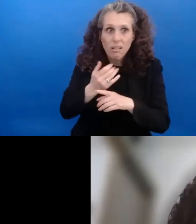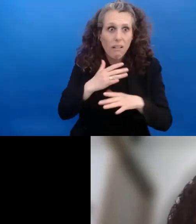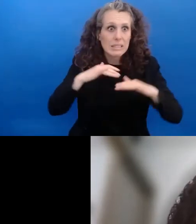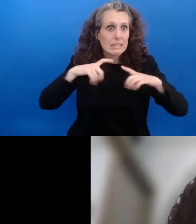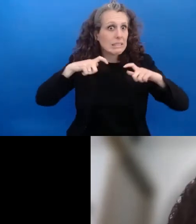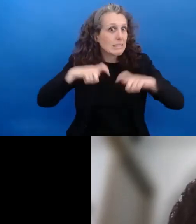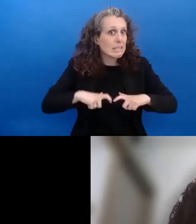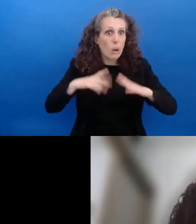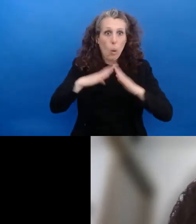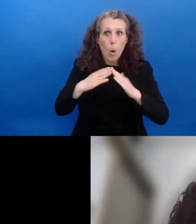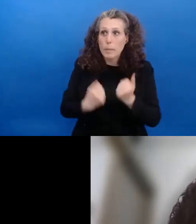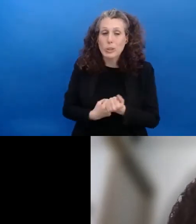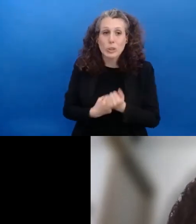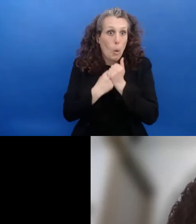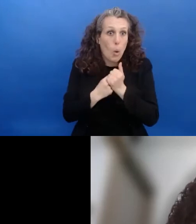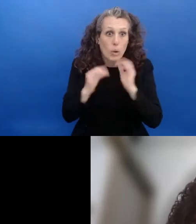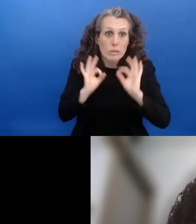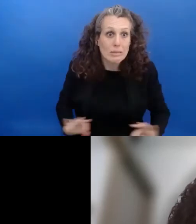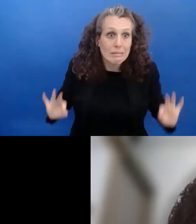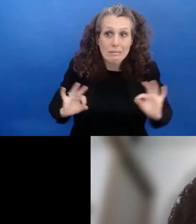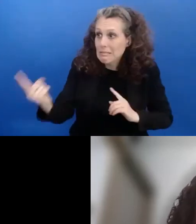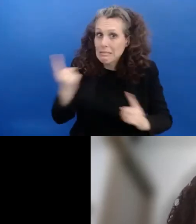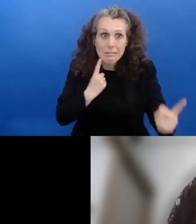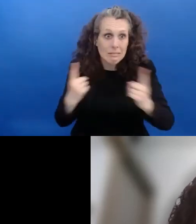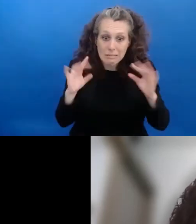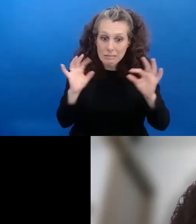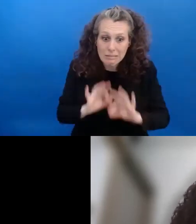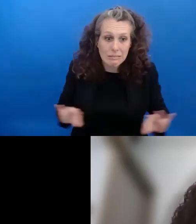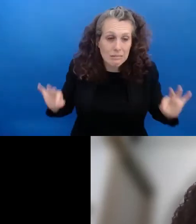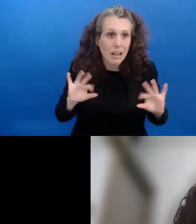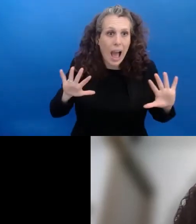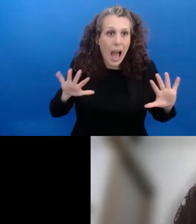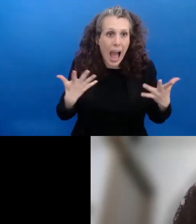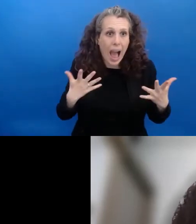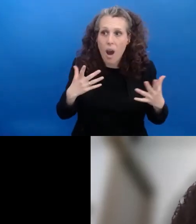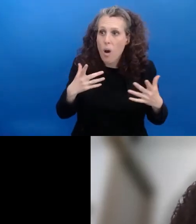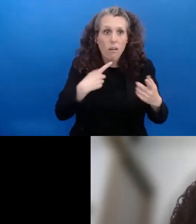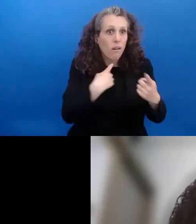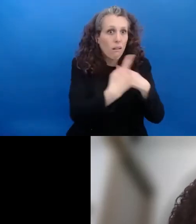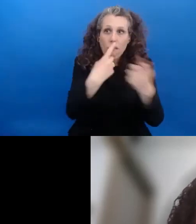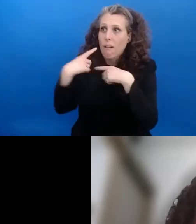could keep and maintain um connections either with their families or with their friends